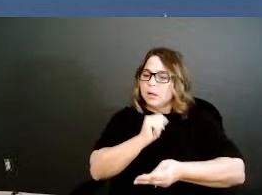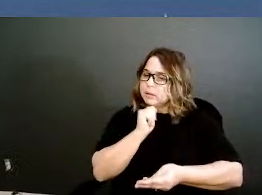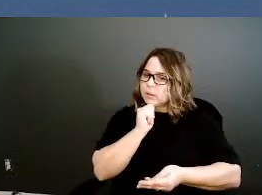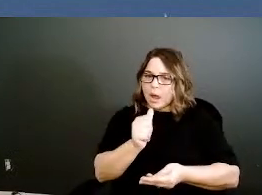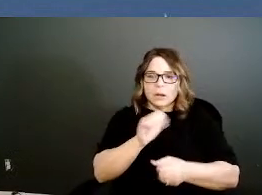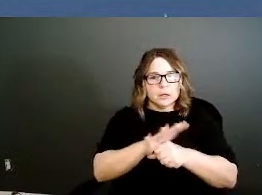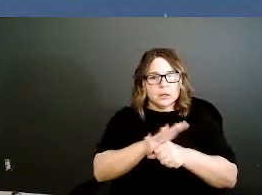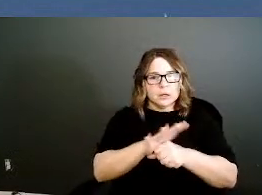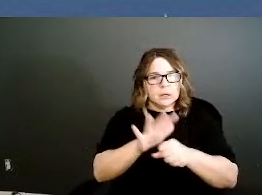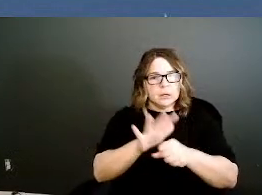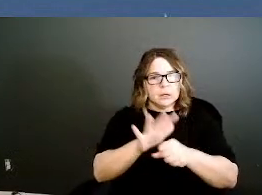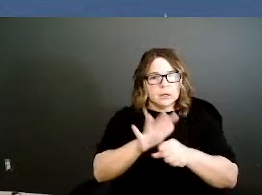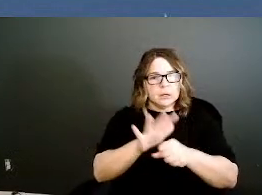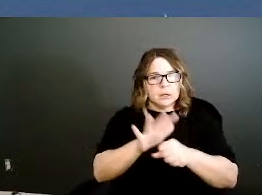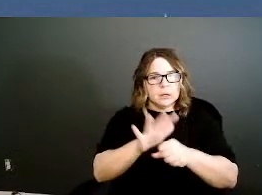SO I ASK CITY COUNCIL